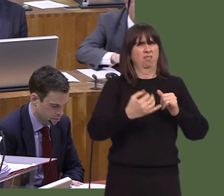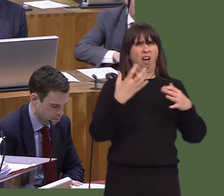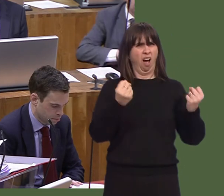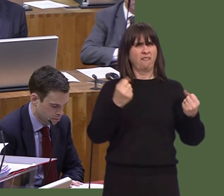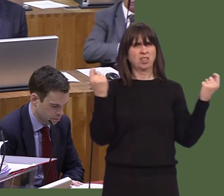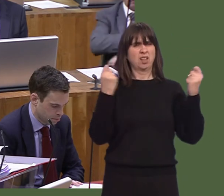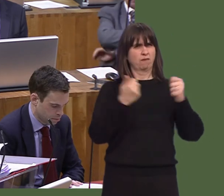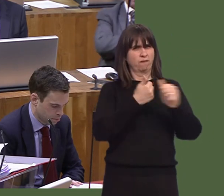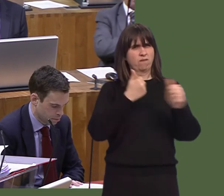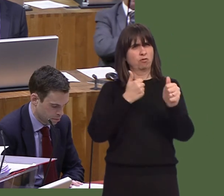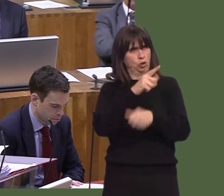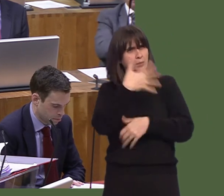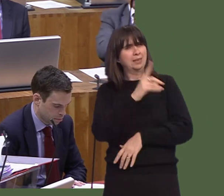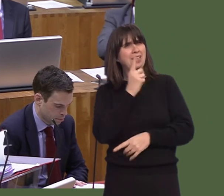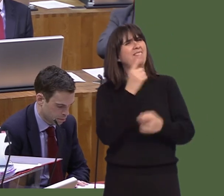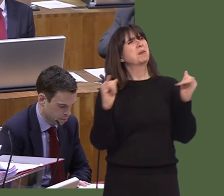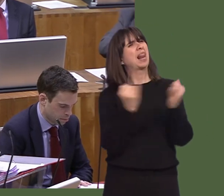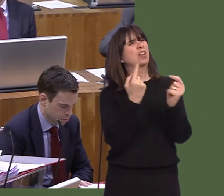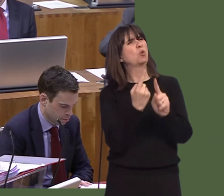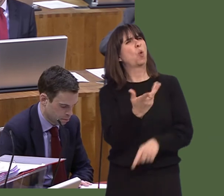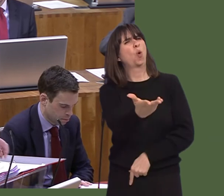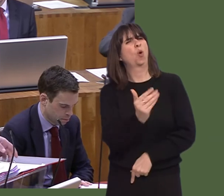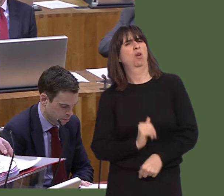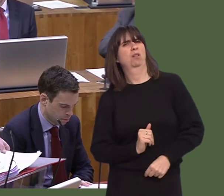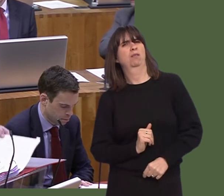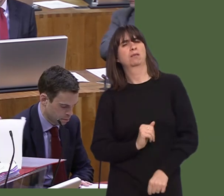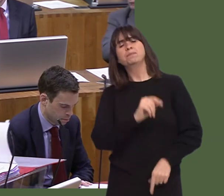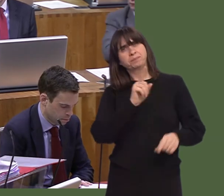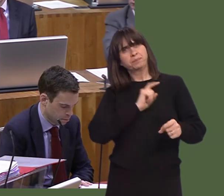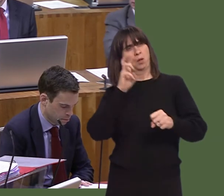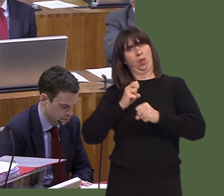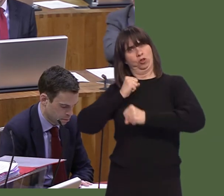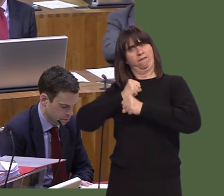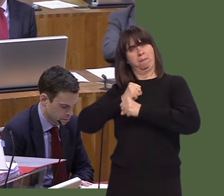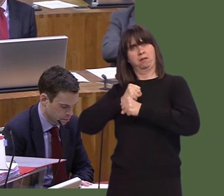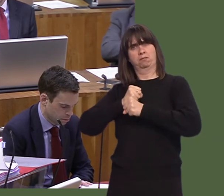of health services in Hywel Dda. The board were given a clear target to not exceed their planned deficit of £58.9 million,